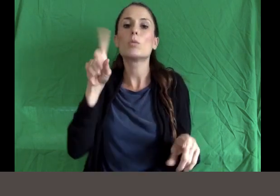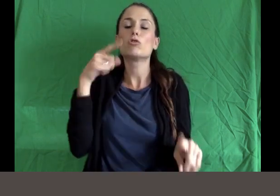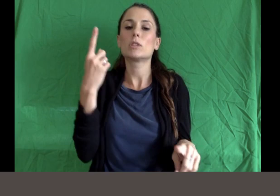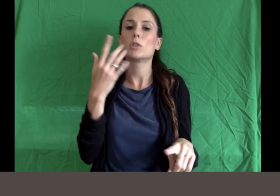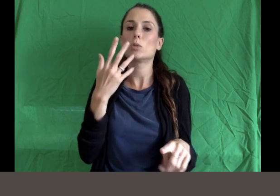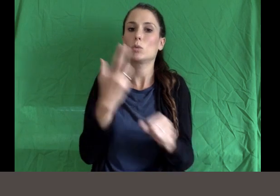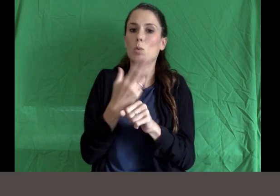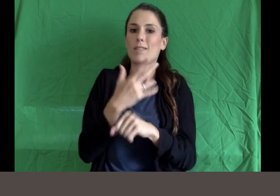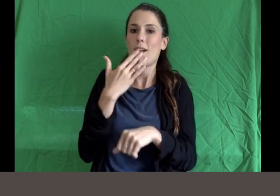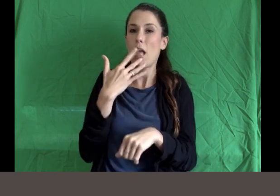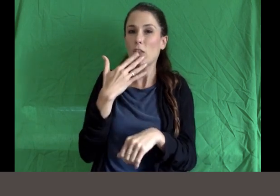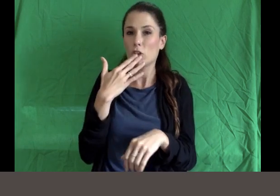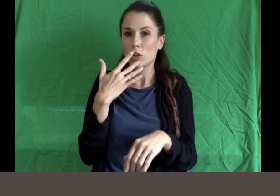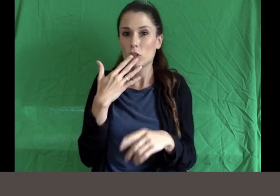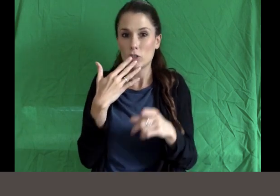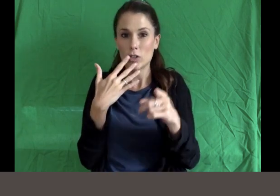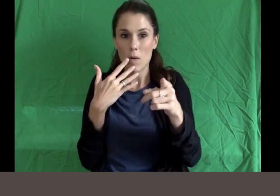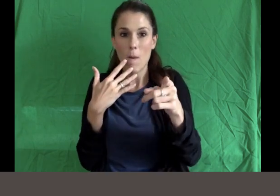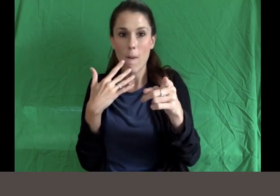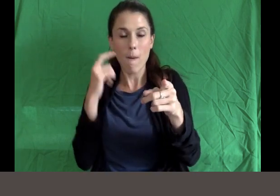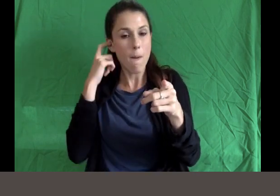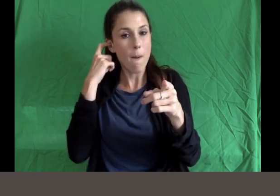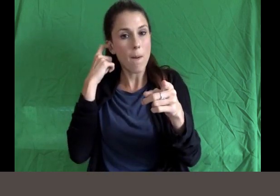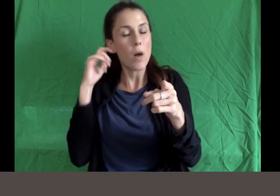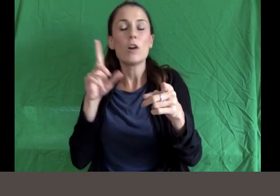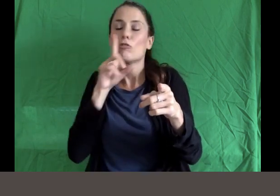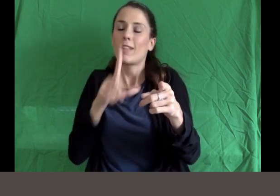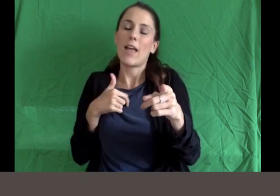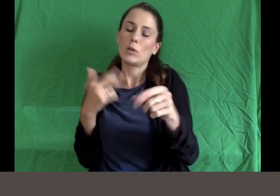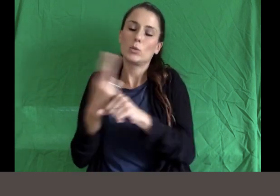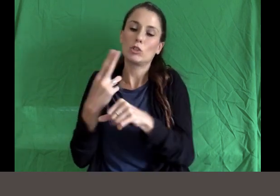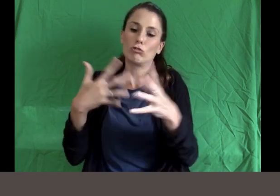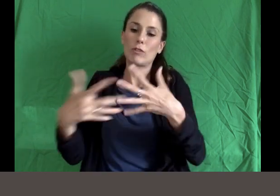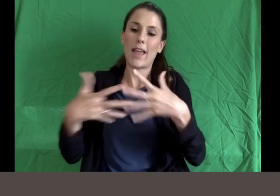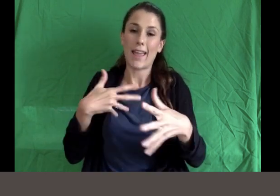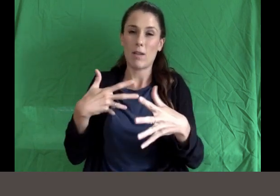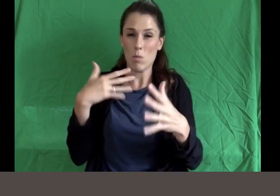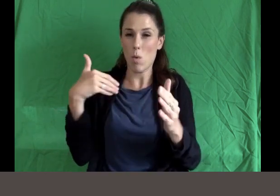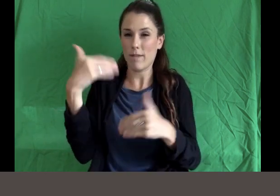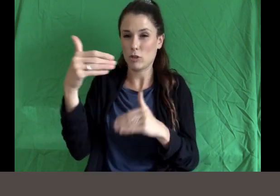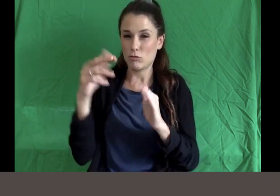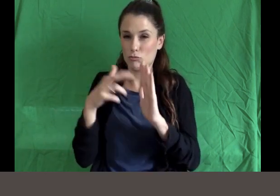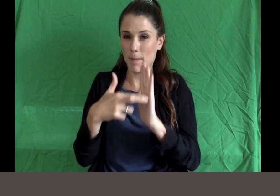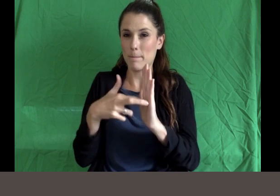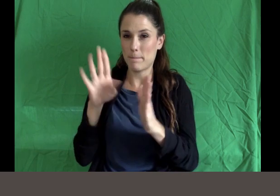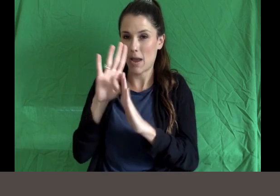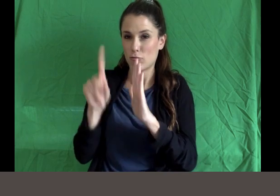represent or to use gray which is often used to represent a background color but now I've charted